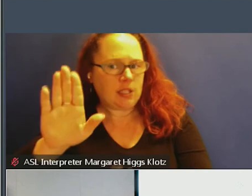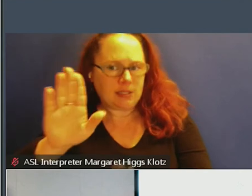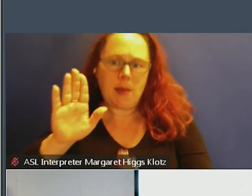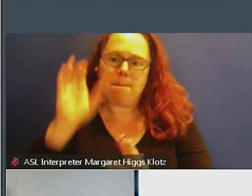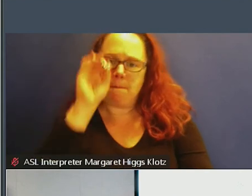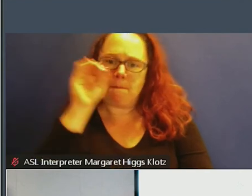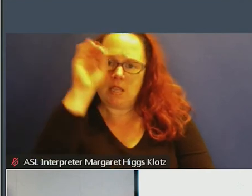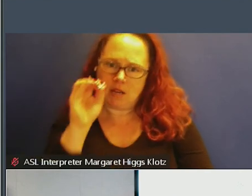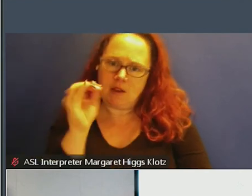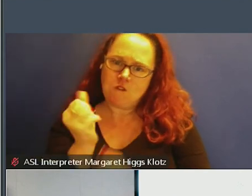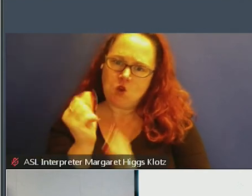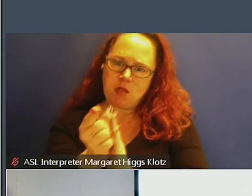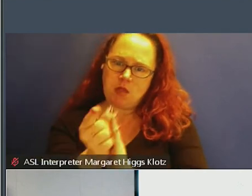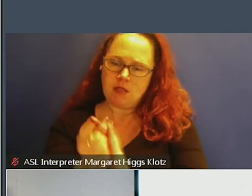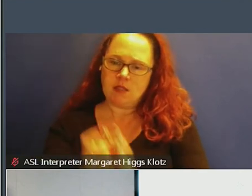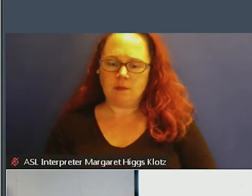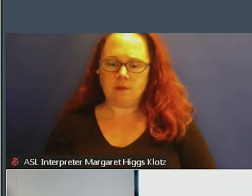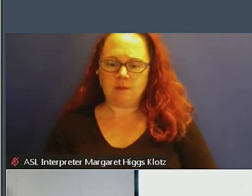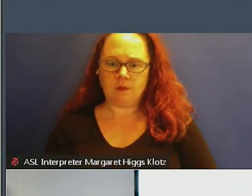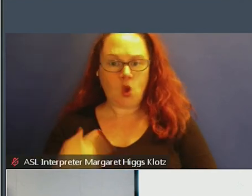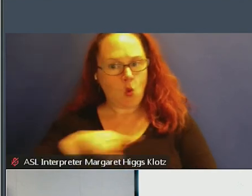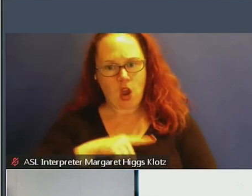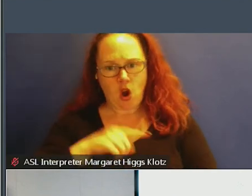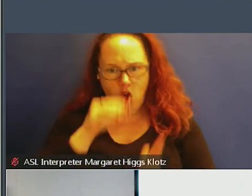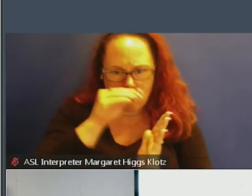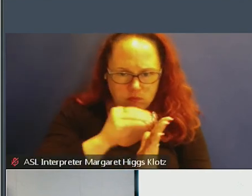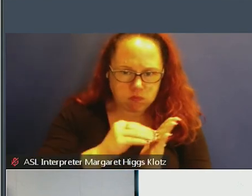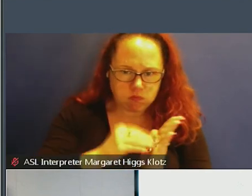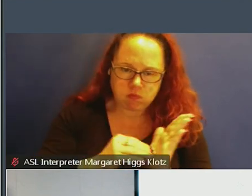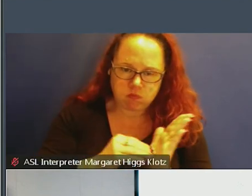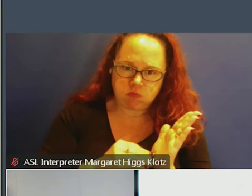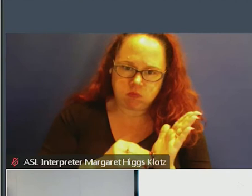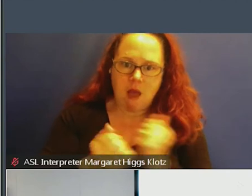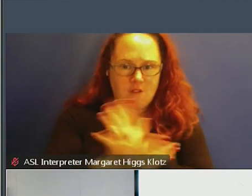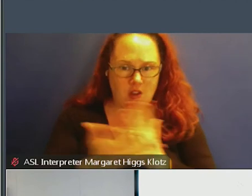but we're all taking copious notes, the all five planning board members who were present today